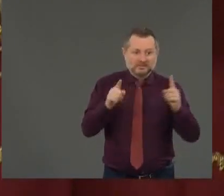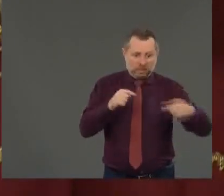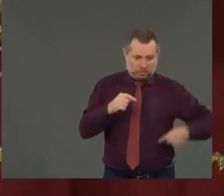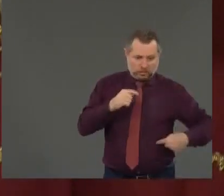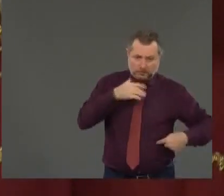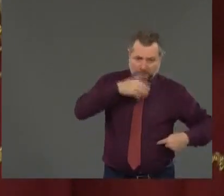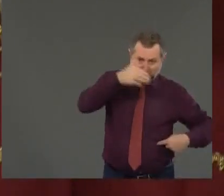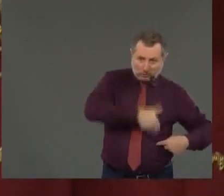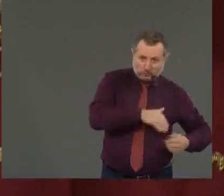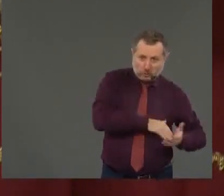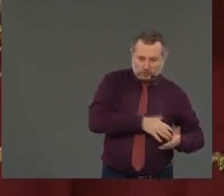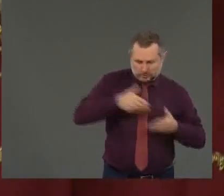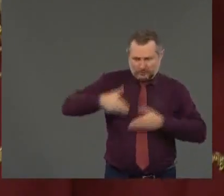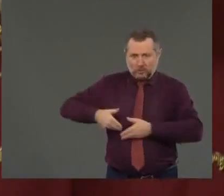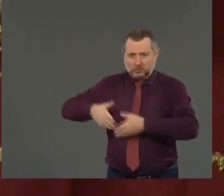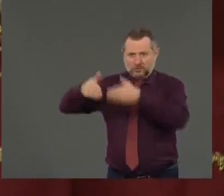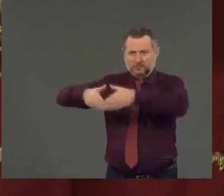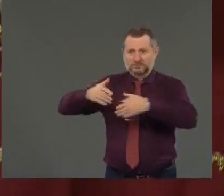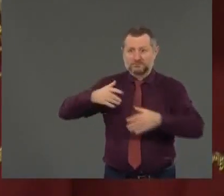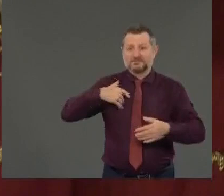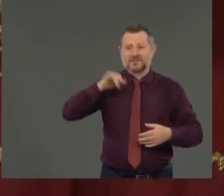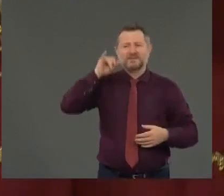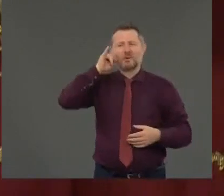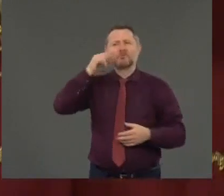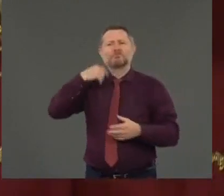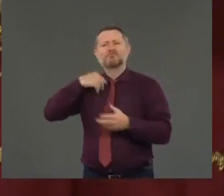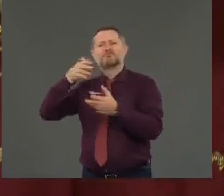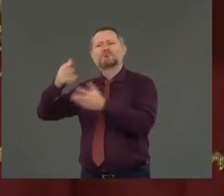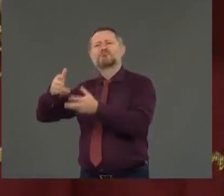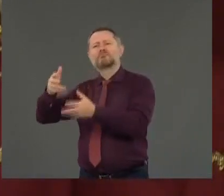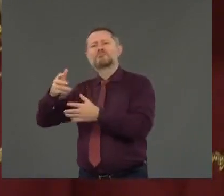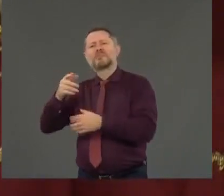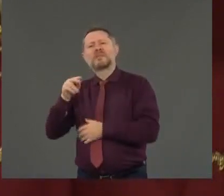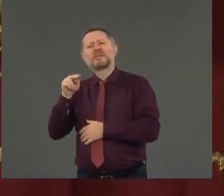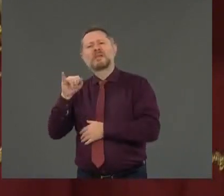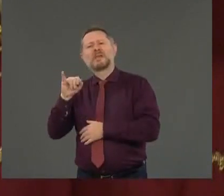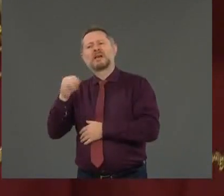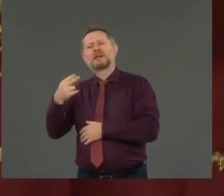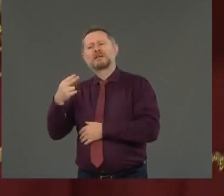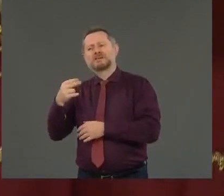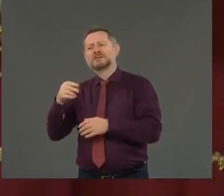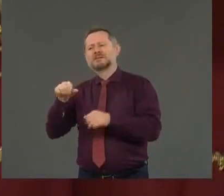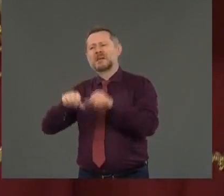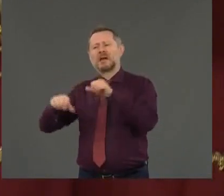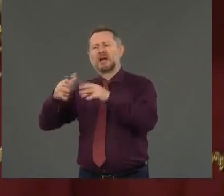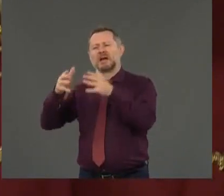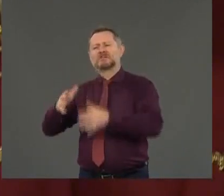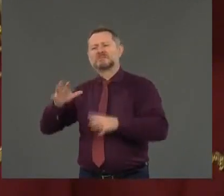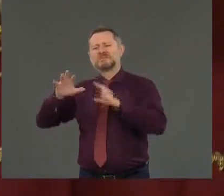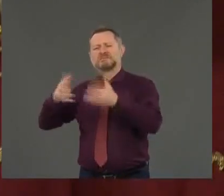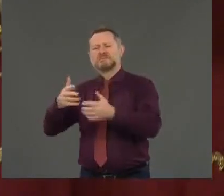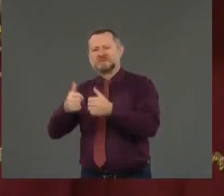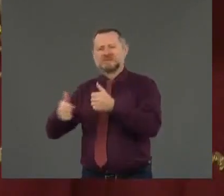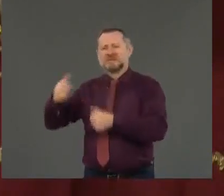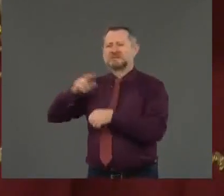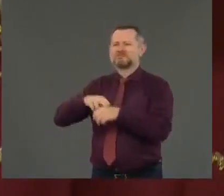OF THEM HAS SAID THEY'RE LOOKING WITHIN THEIR AREA OF EXPERTISE TO SEE IF THERE'S ANYTHING SPECIFIC ABOUT THIS VIRUS AND HOW IT AFFECTS THEM.